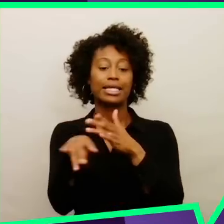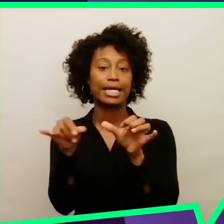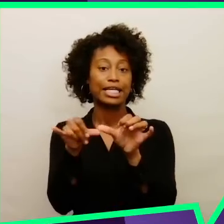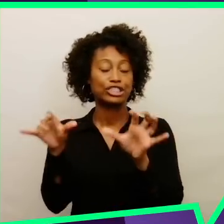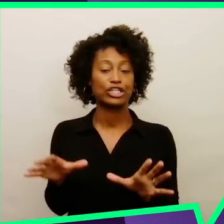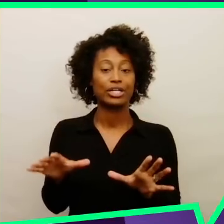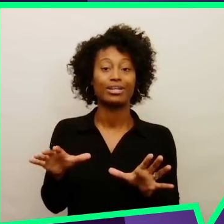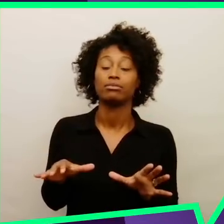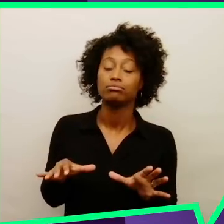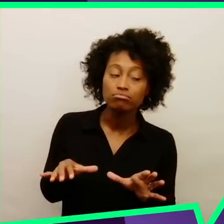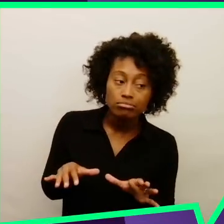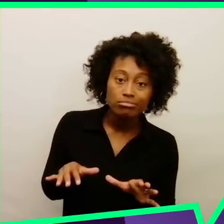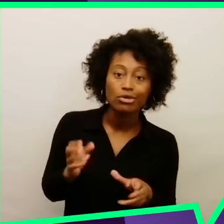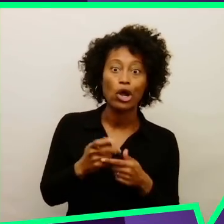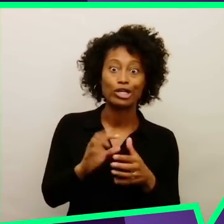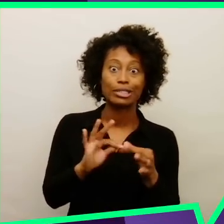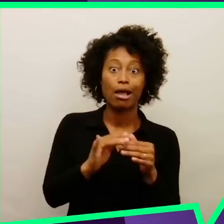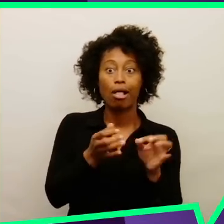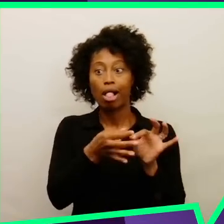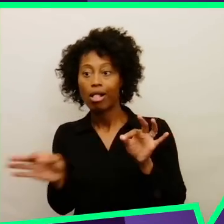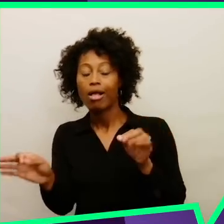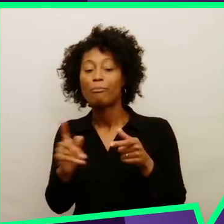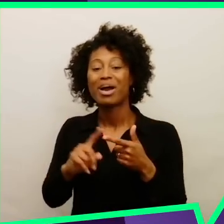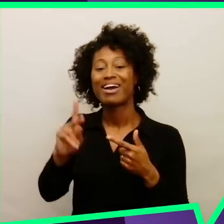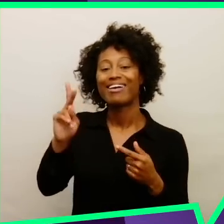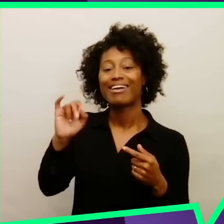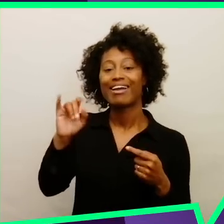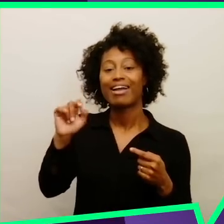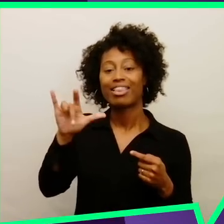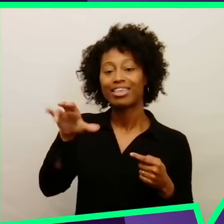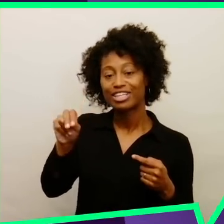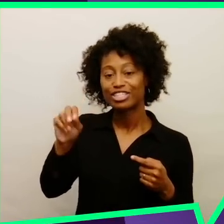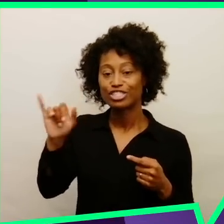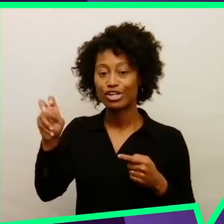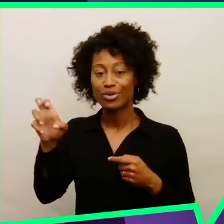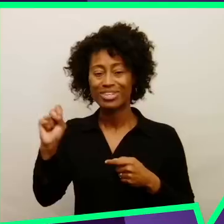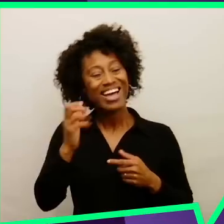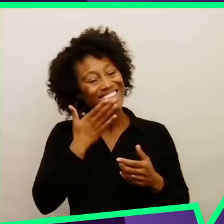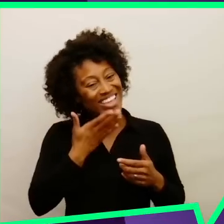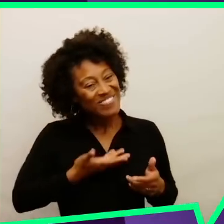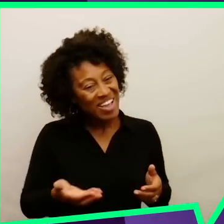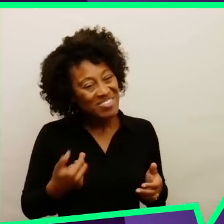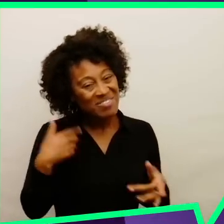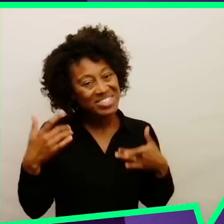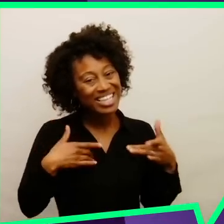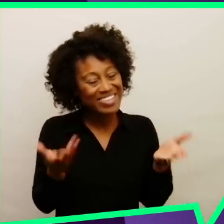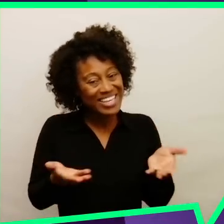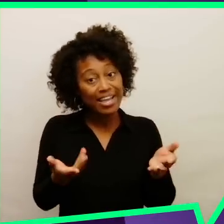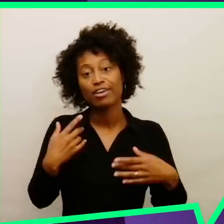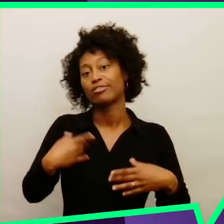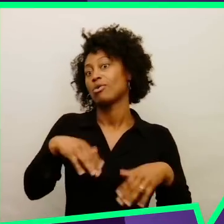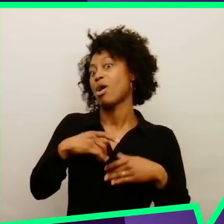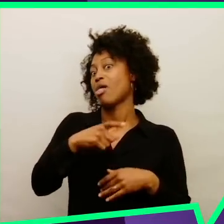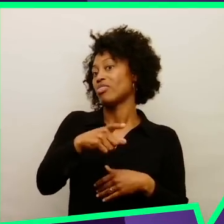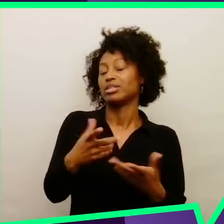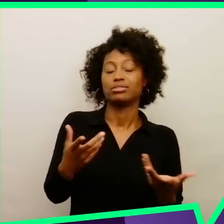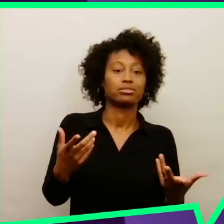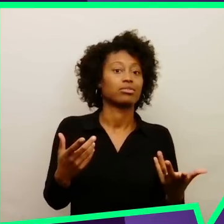It's so exciting. And to talk more about that, we've got Xbox Accessibility Engineer-- that's a mouthful-- Kaitlyn Jones.